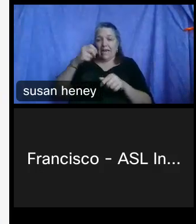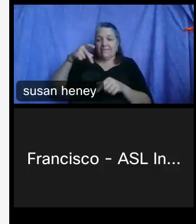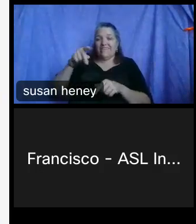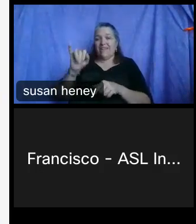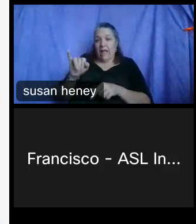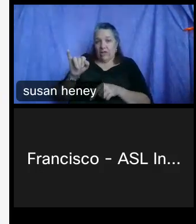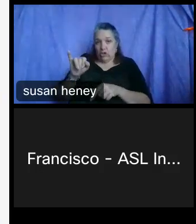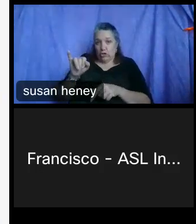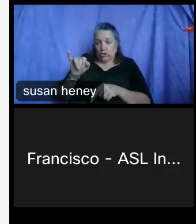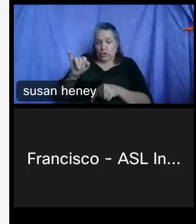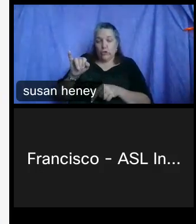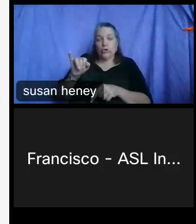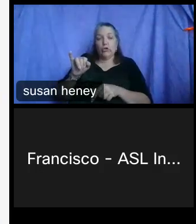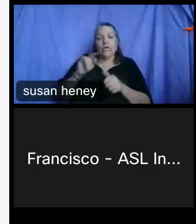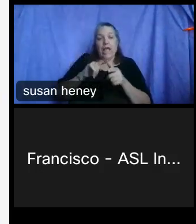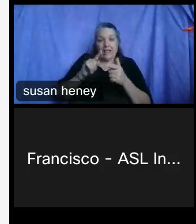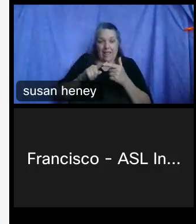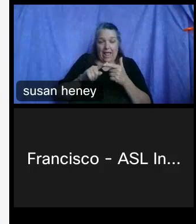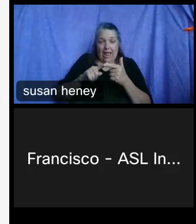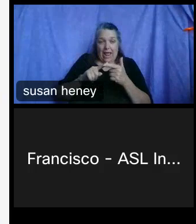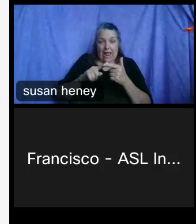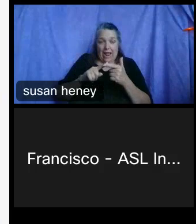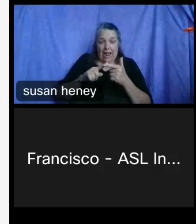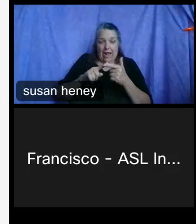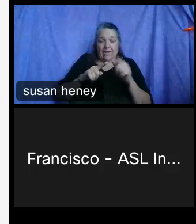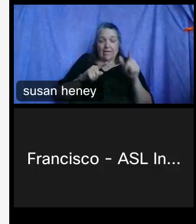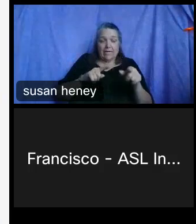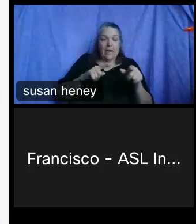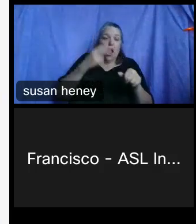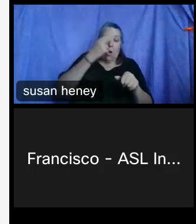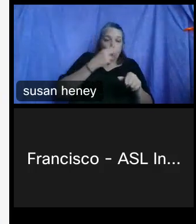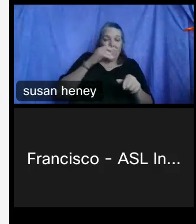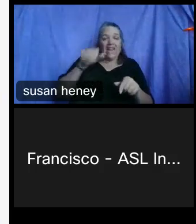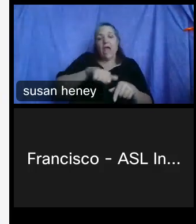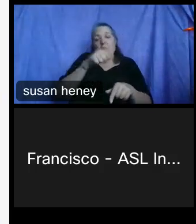and Native Hawaiian and other Pacific Islander alone.